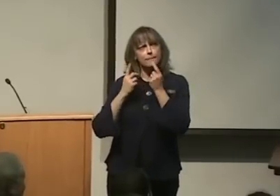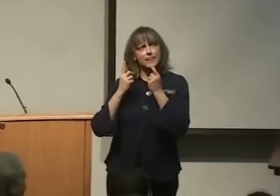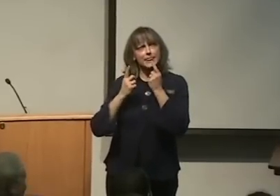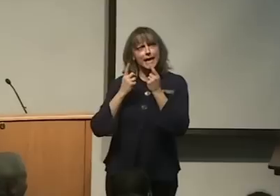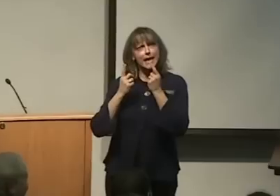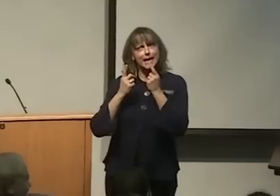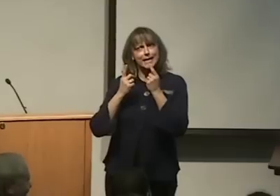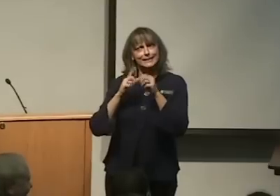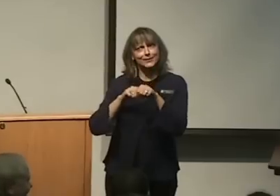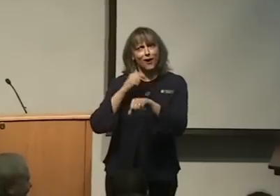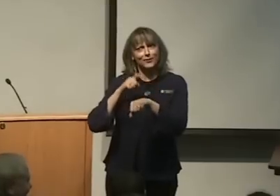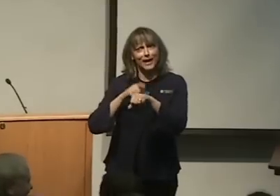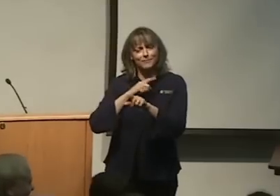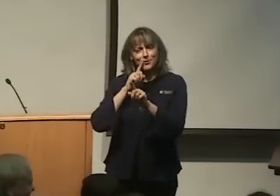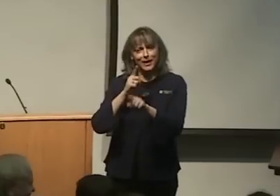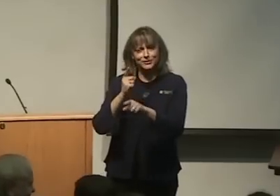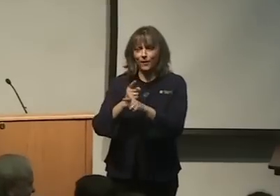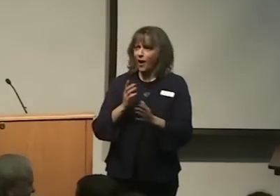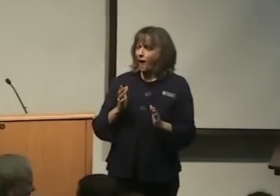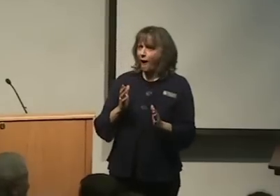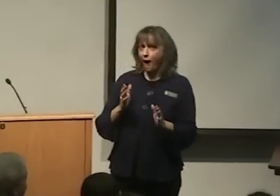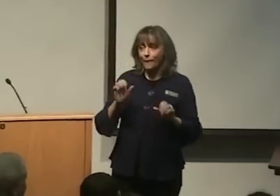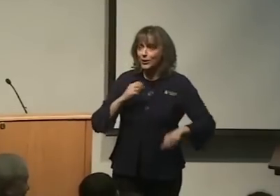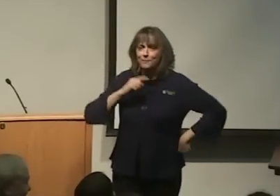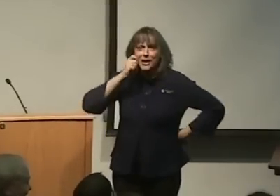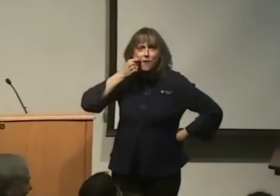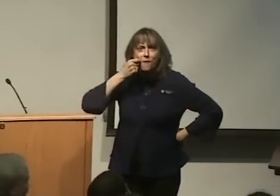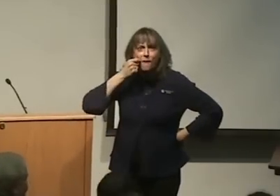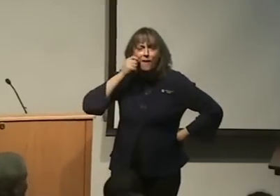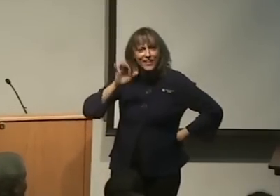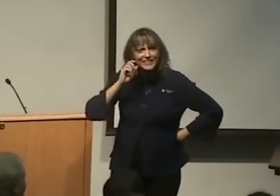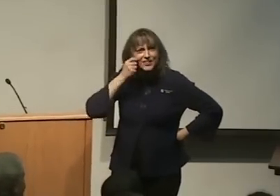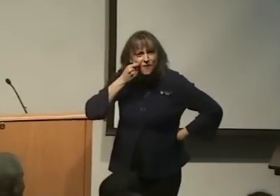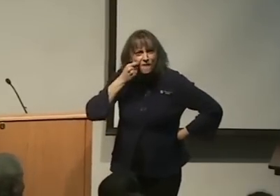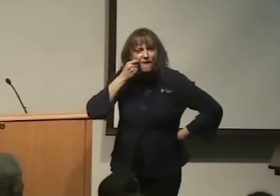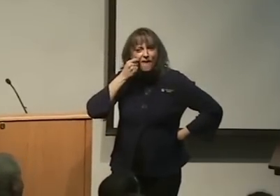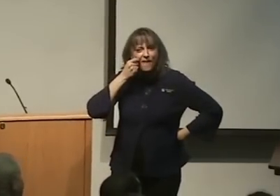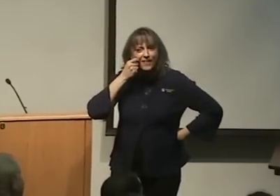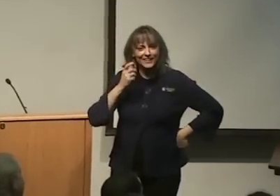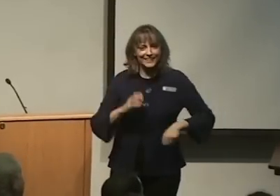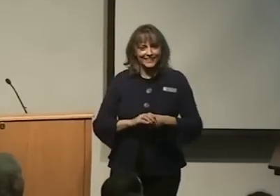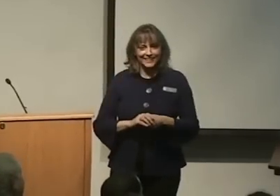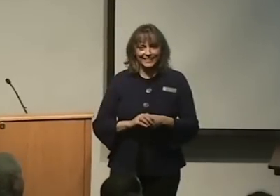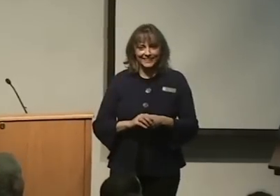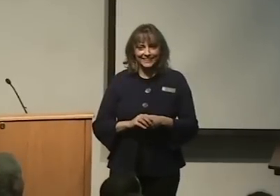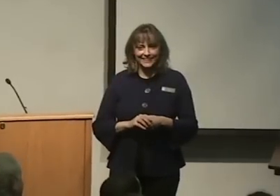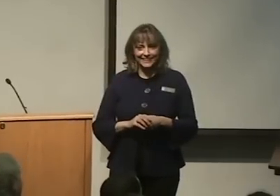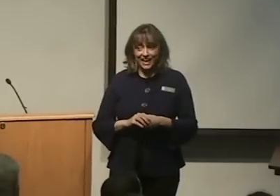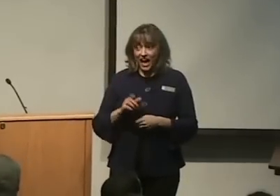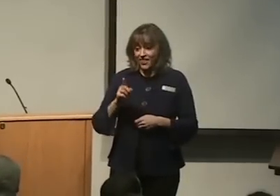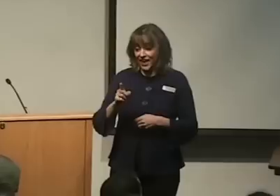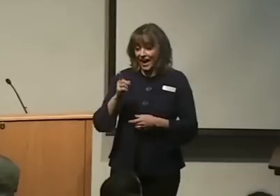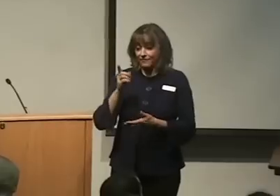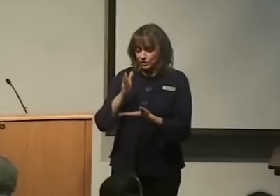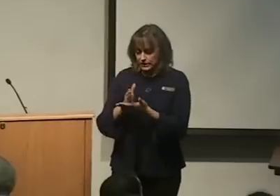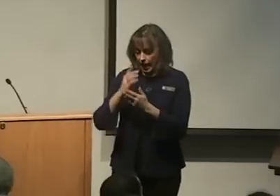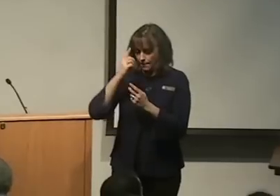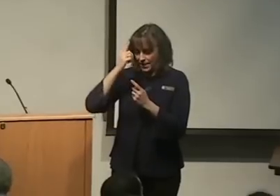oh, that could be cool. I mean they actually have to think about it. This is why they make poor decisions.